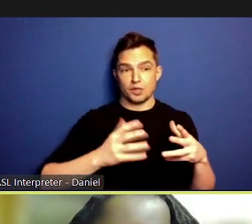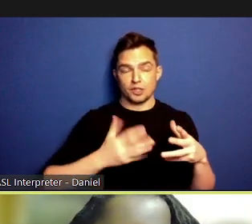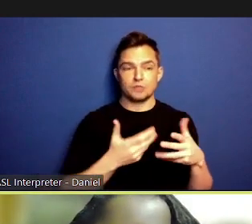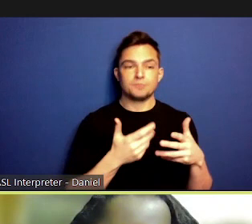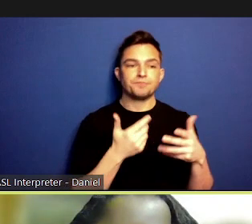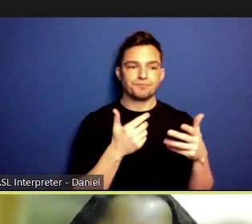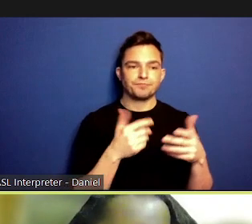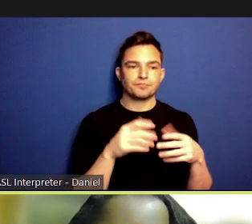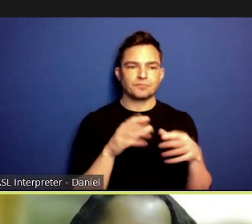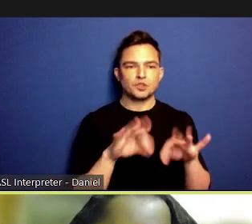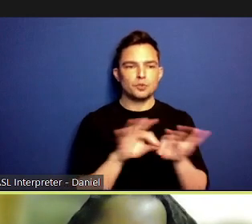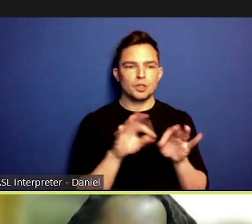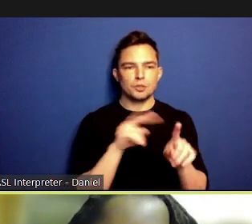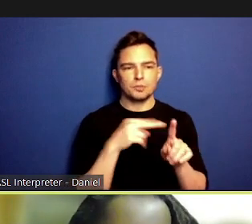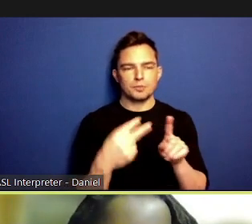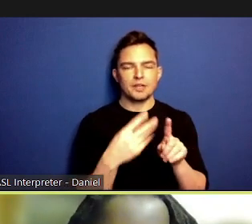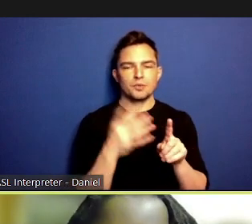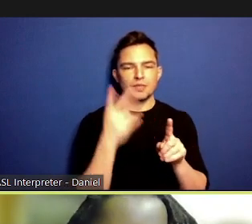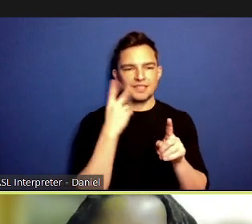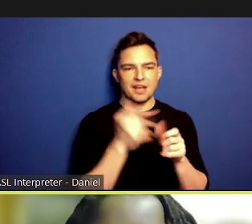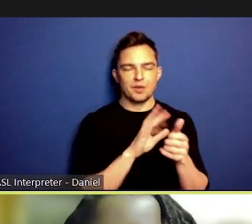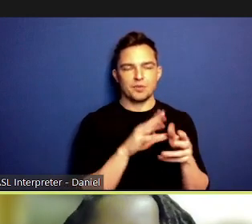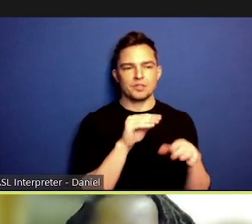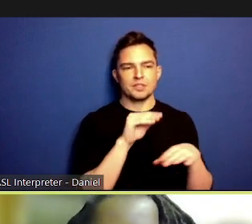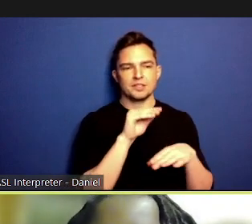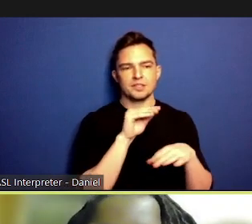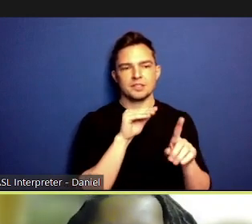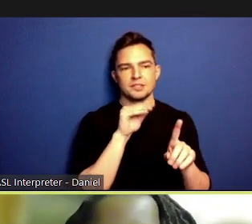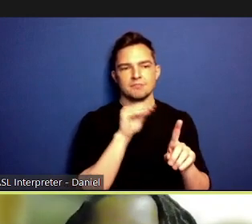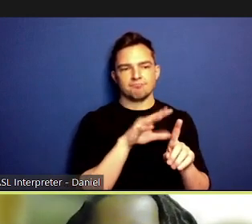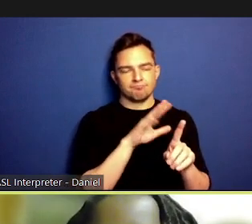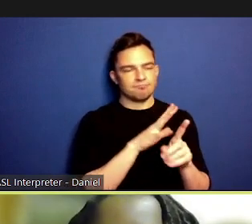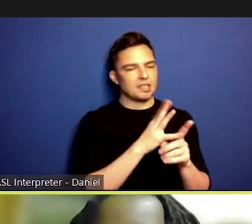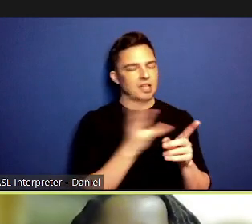how Damien was subjected to harsher discipline and control. He was disciplined and shamed